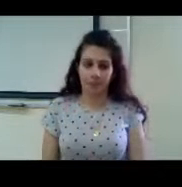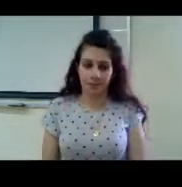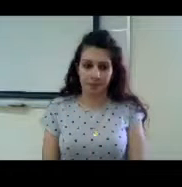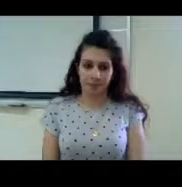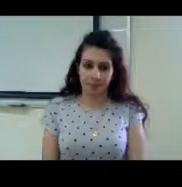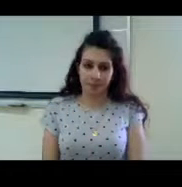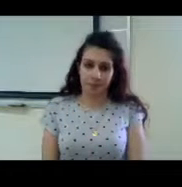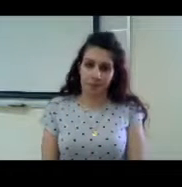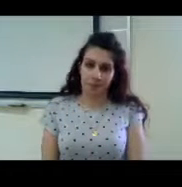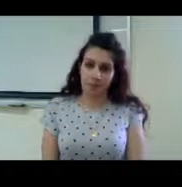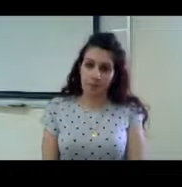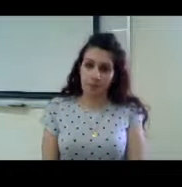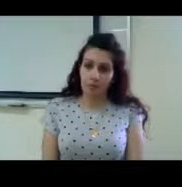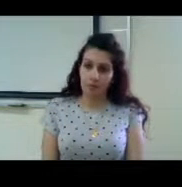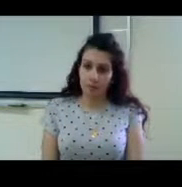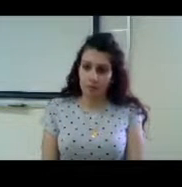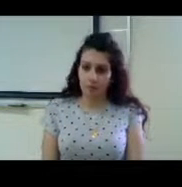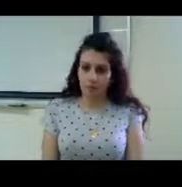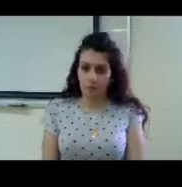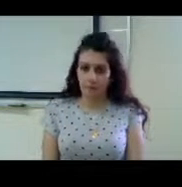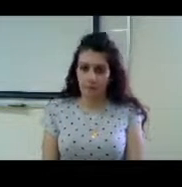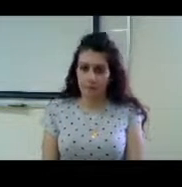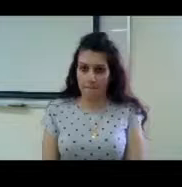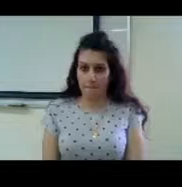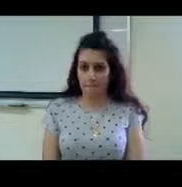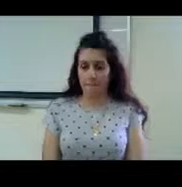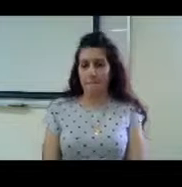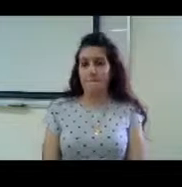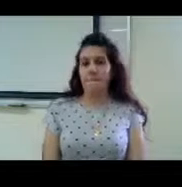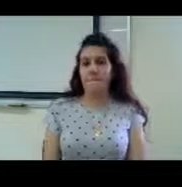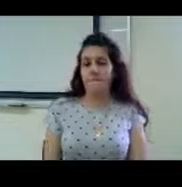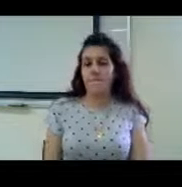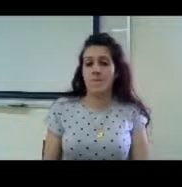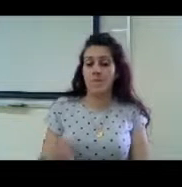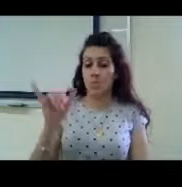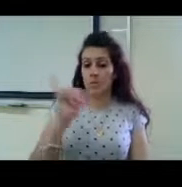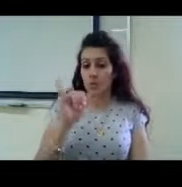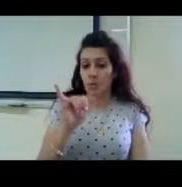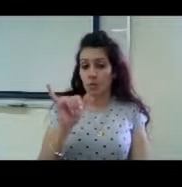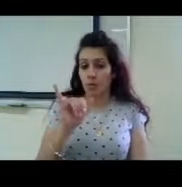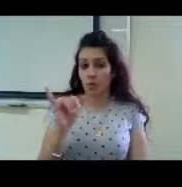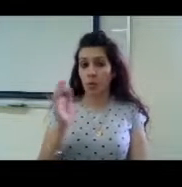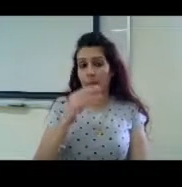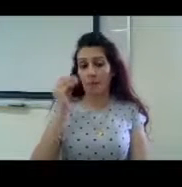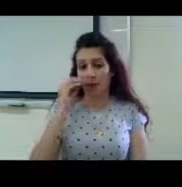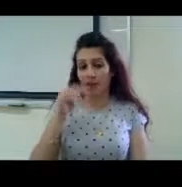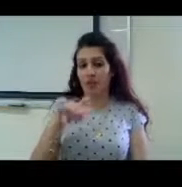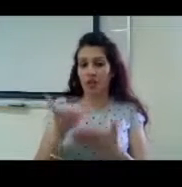different and this if we like to look at it as an opportunity has given this